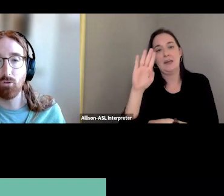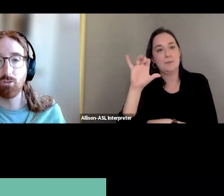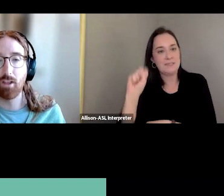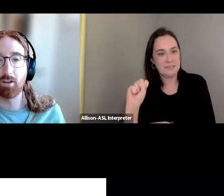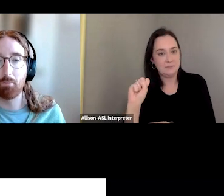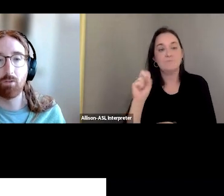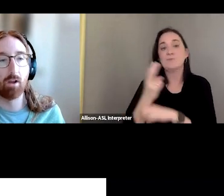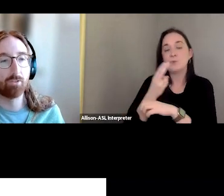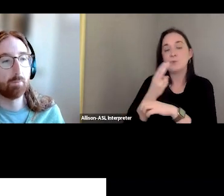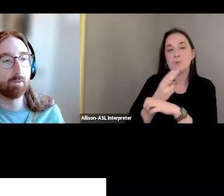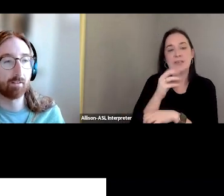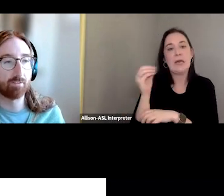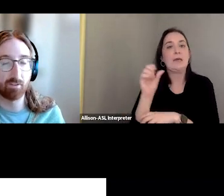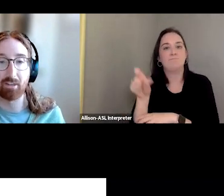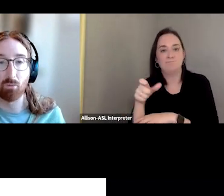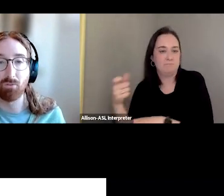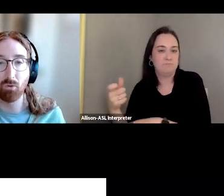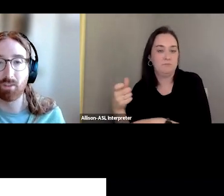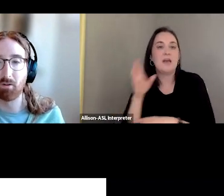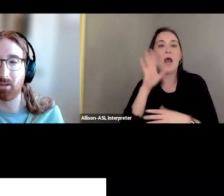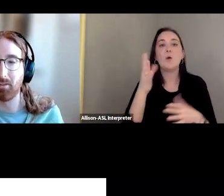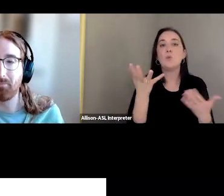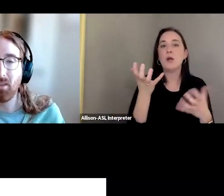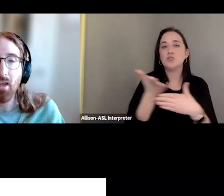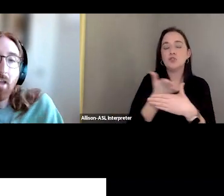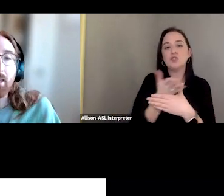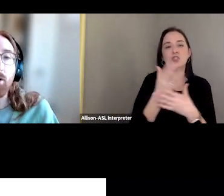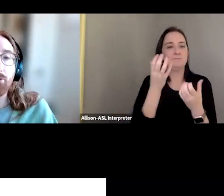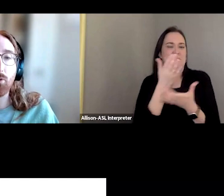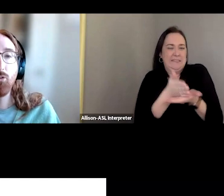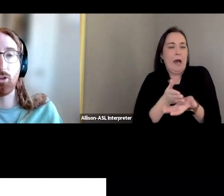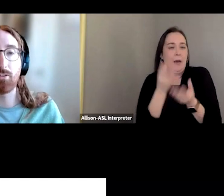I do just have a couple of housekeeping slides I'd like to review with everybody here on the screen